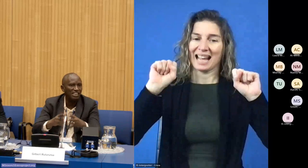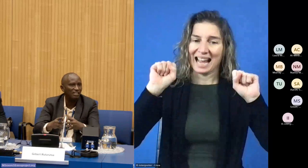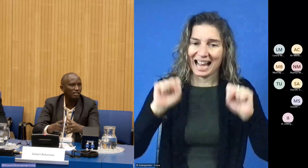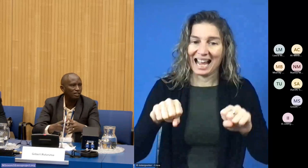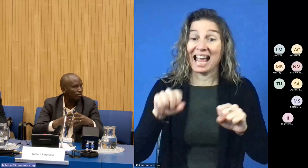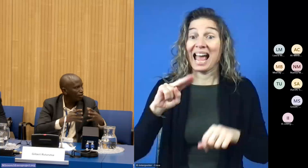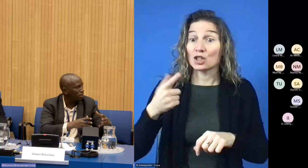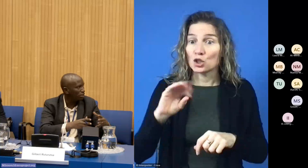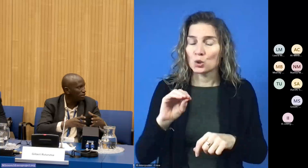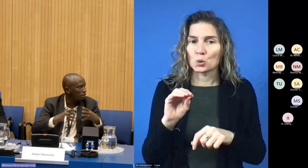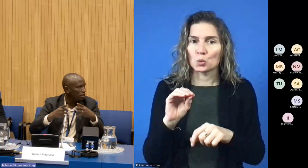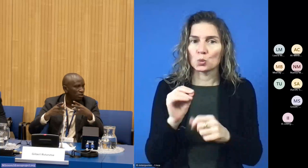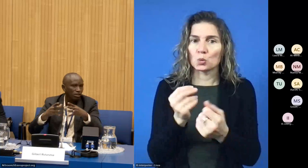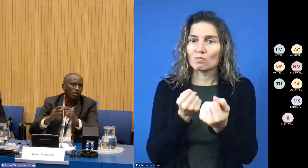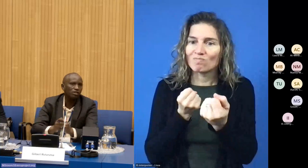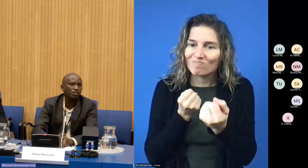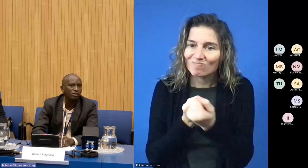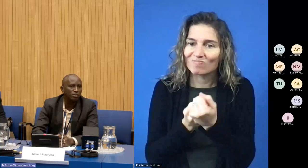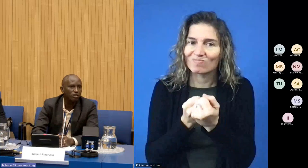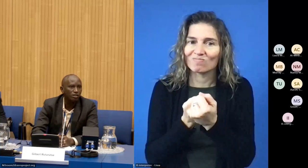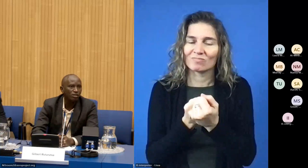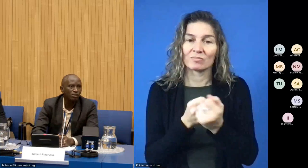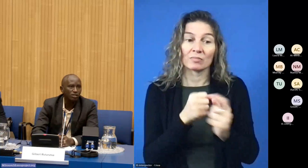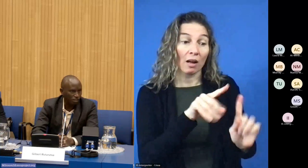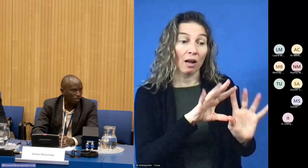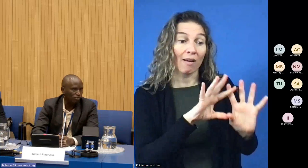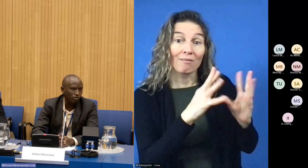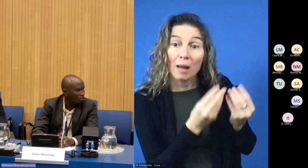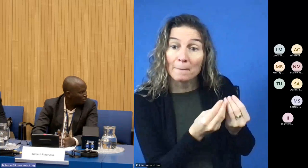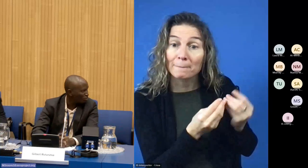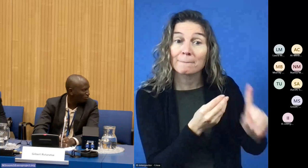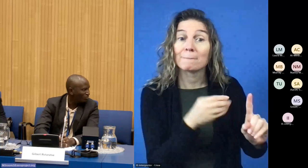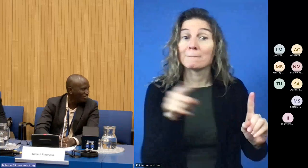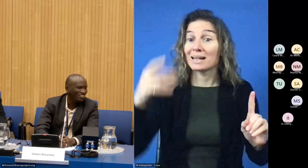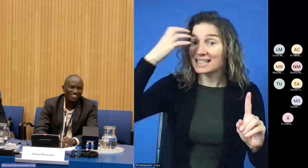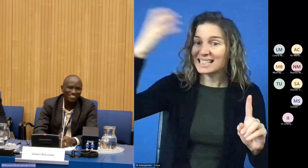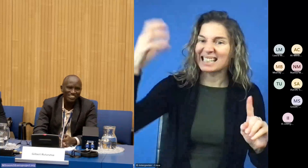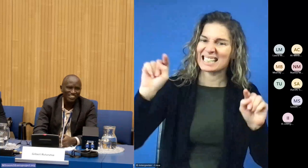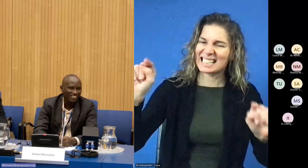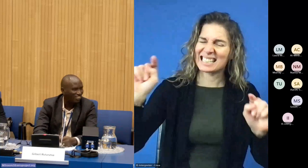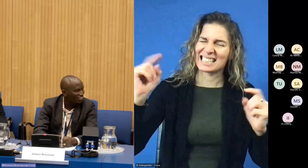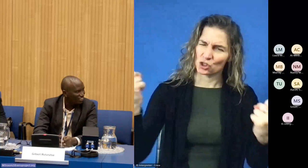strengthening family. Thank you. IRENE MBARI-KIRIKA: Thank you so